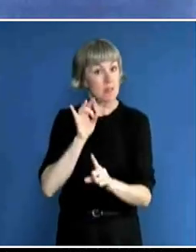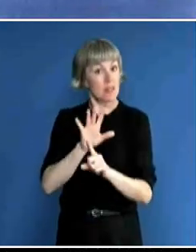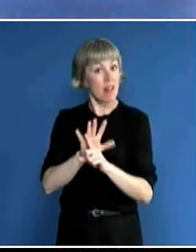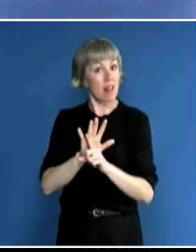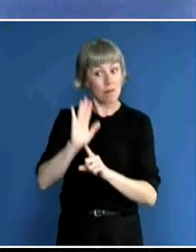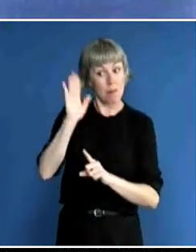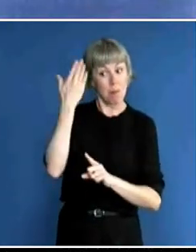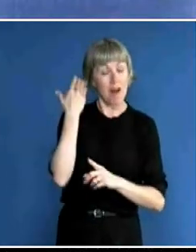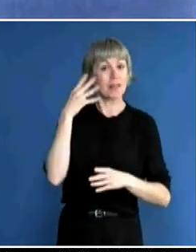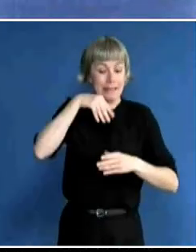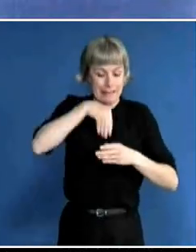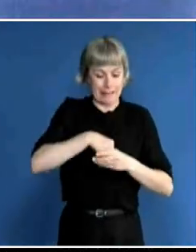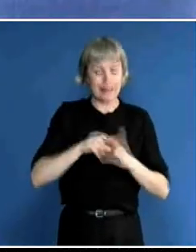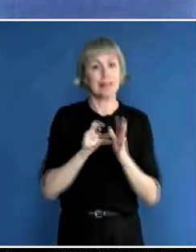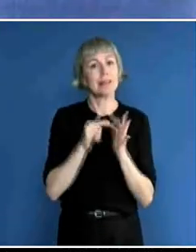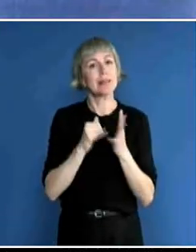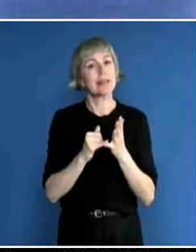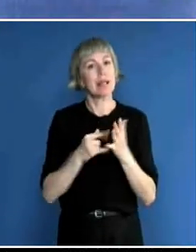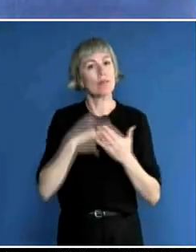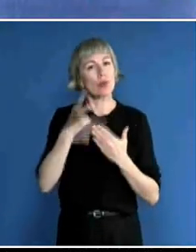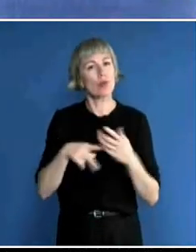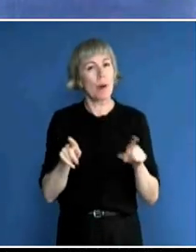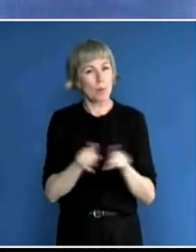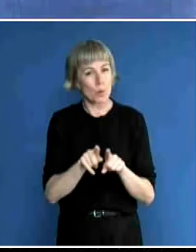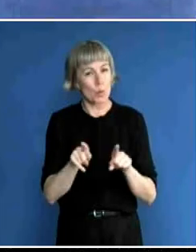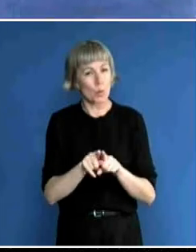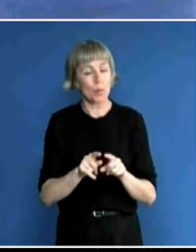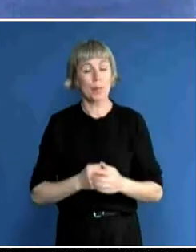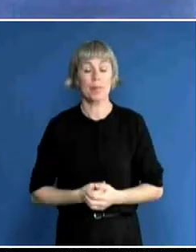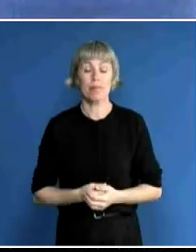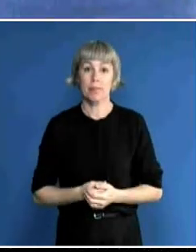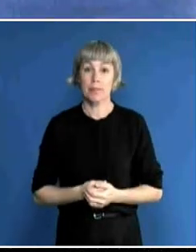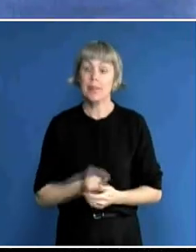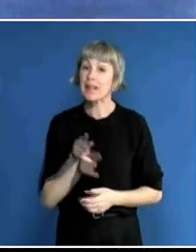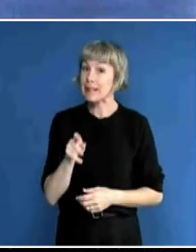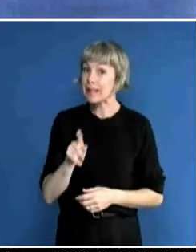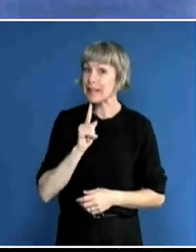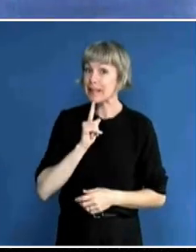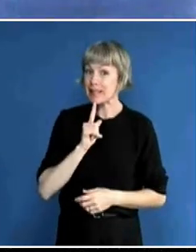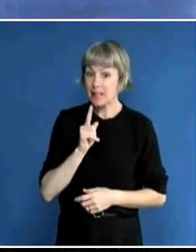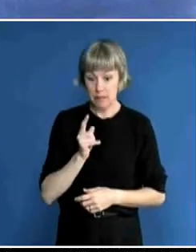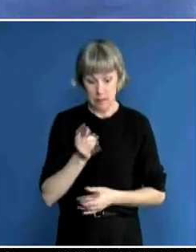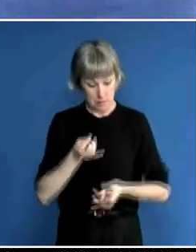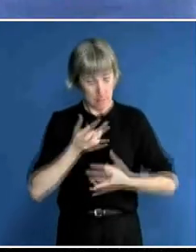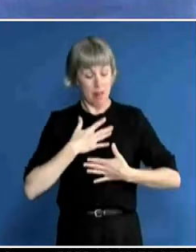tertiary qualifications, when he participated in DES programs, he was often